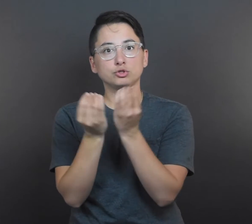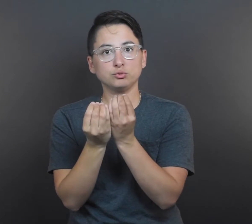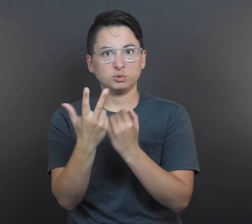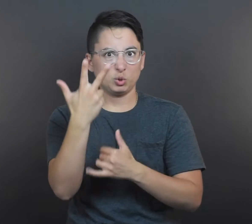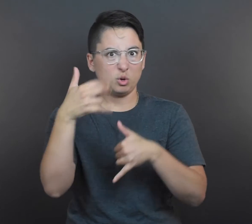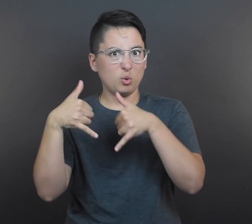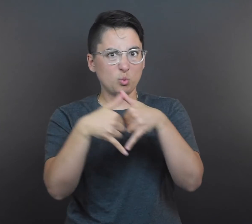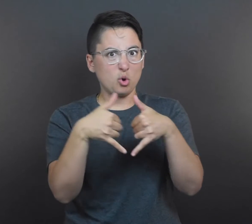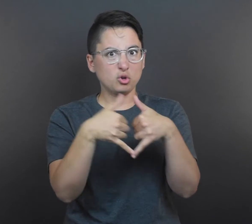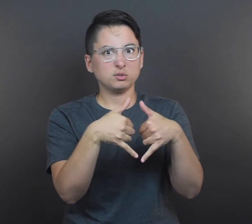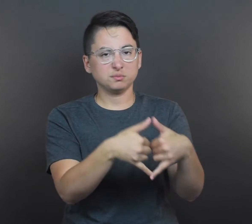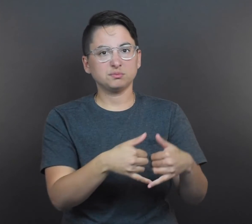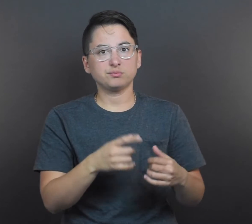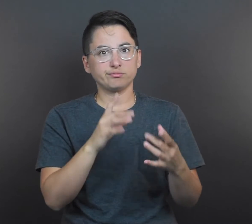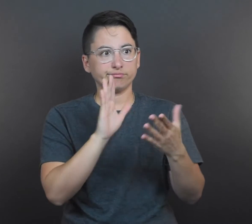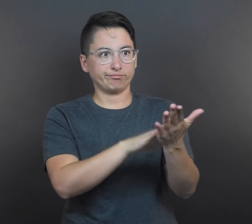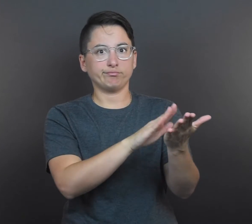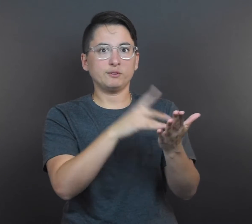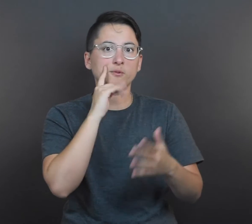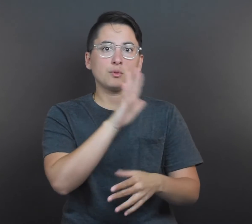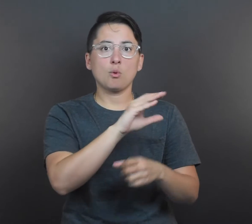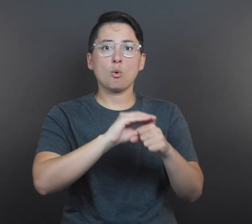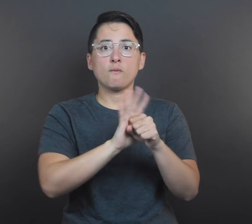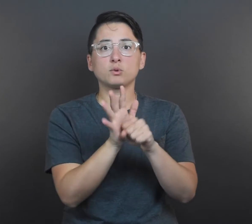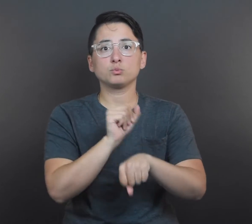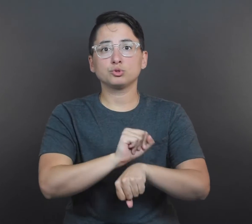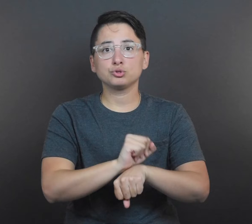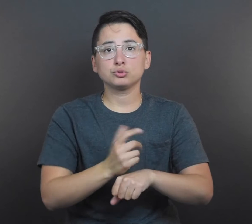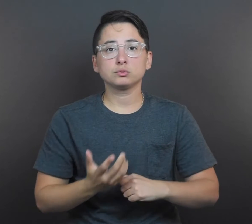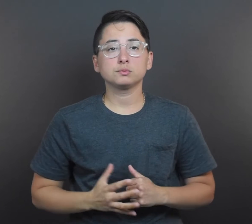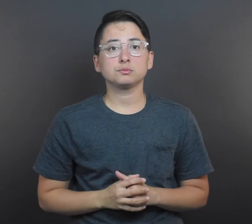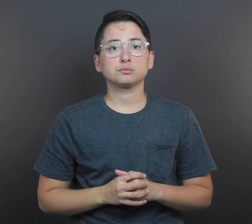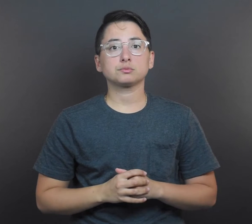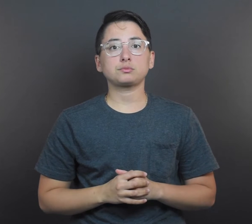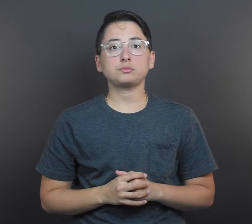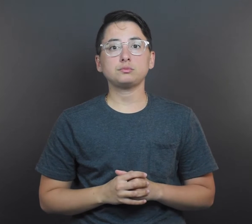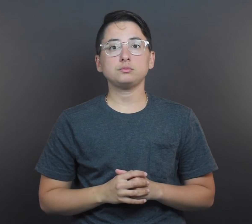receiving an award from three regional non-profit and cultural organizations.